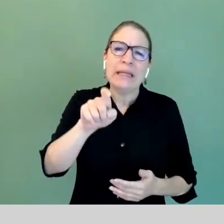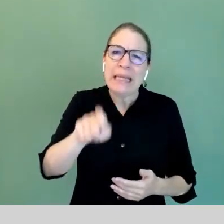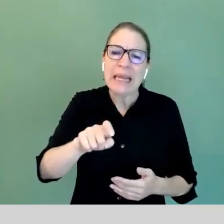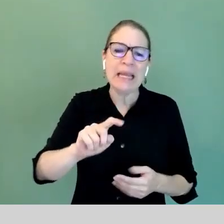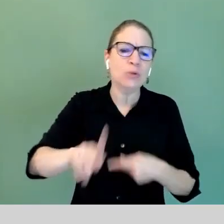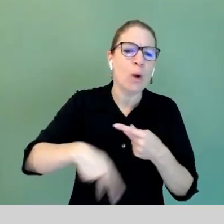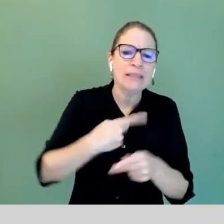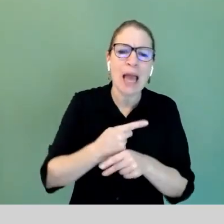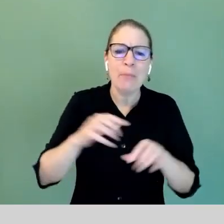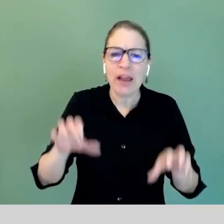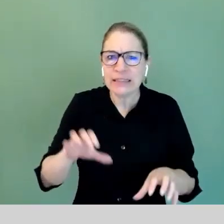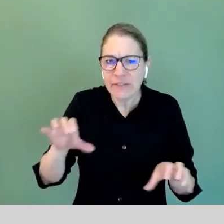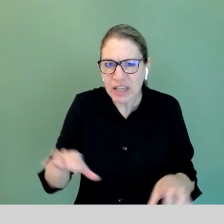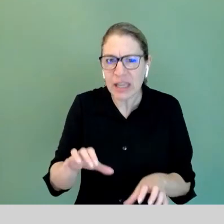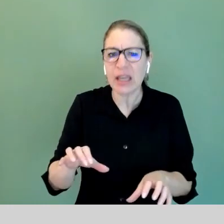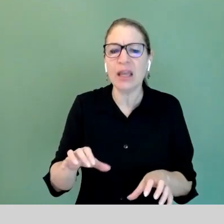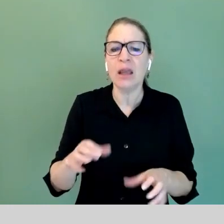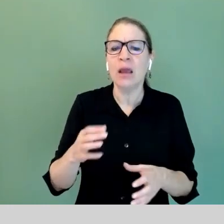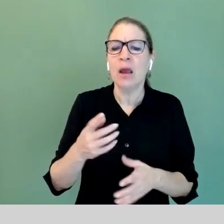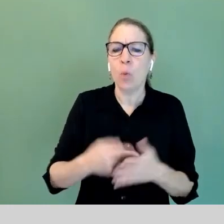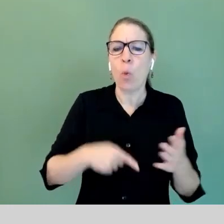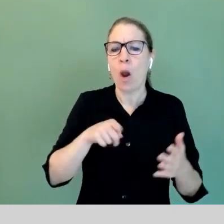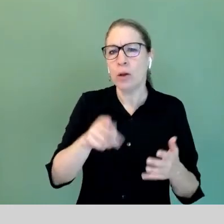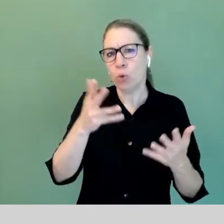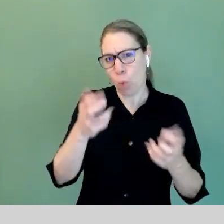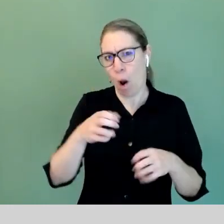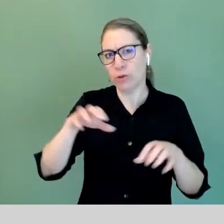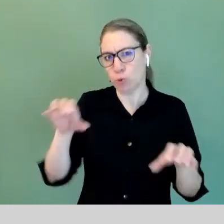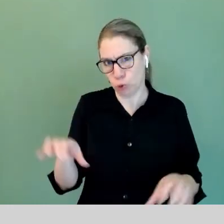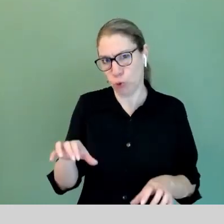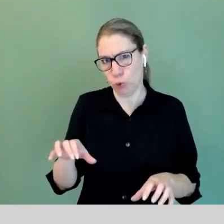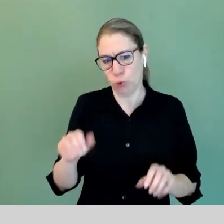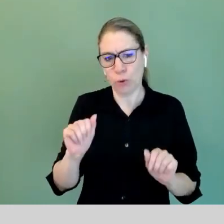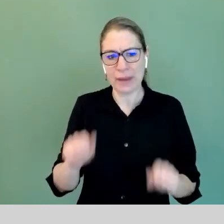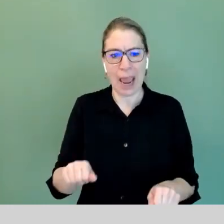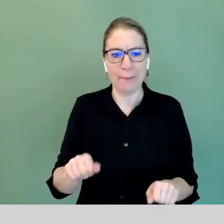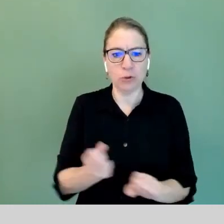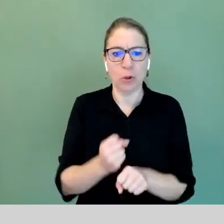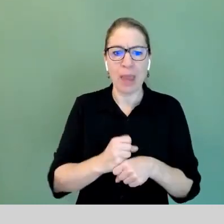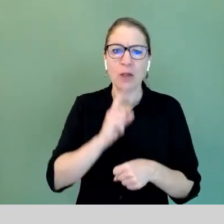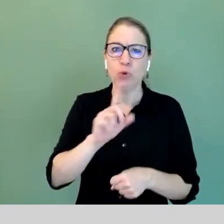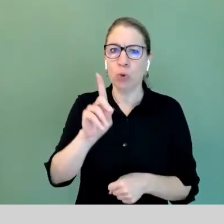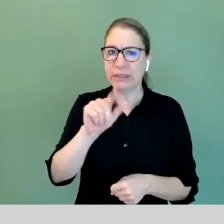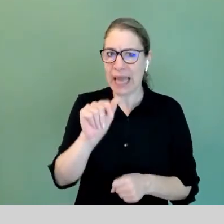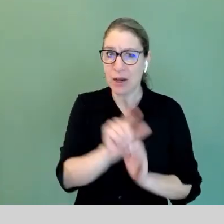in terms of the type of activity that you want to do in order to ensure data quality,